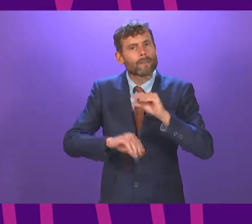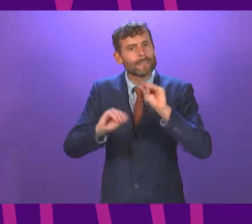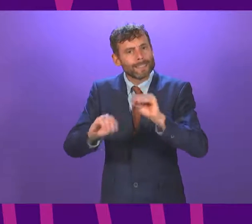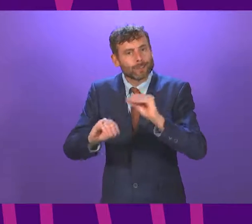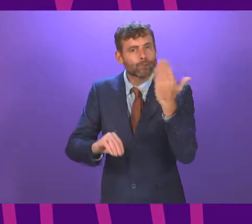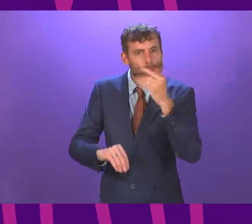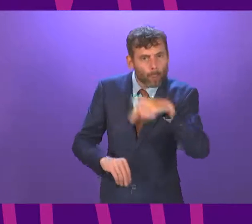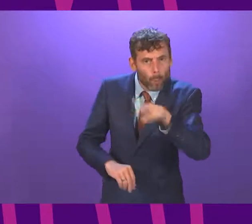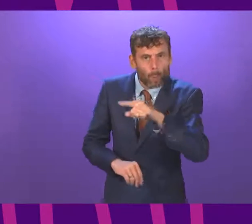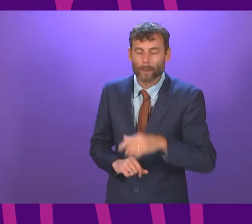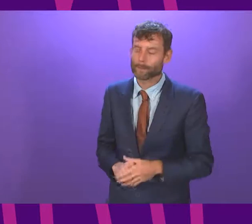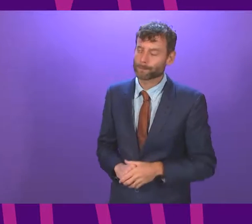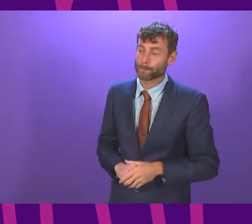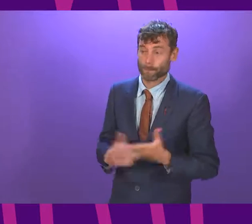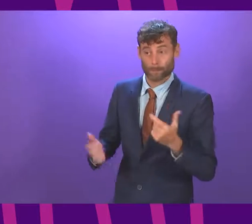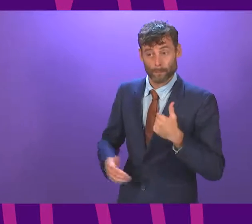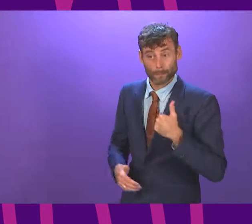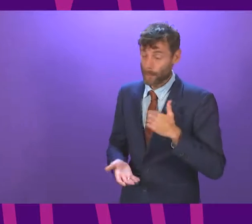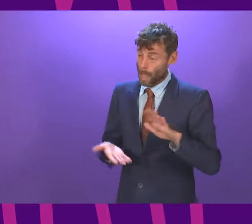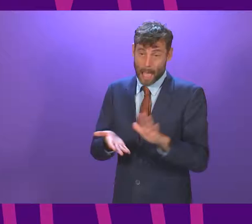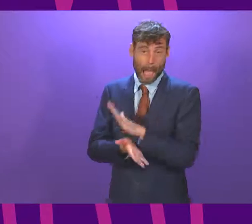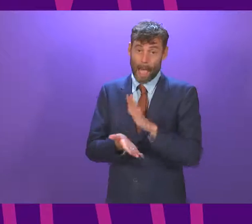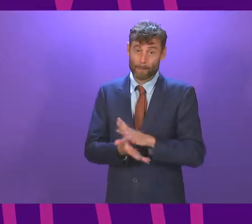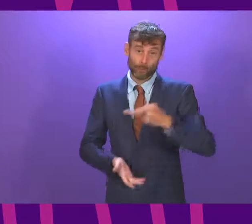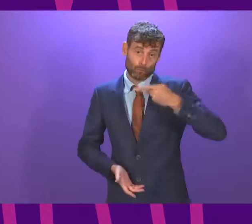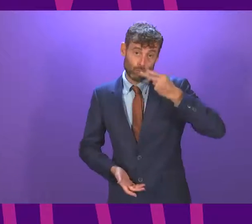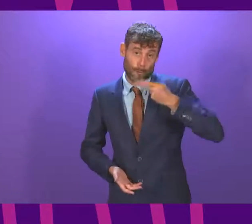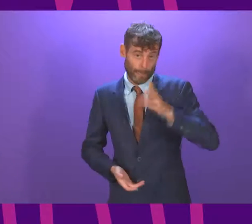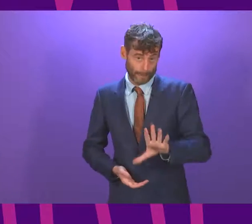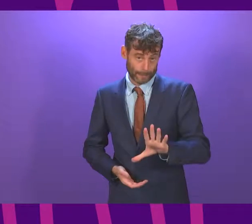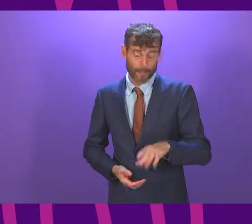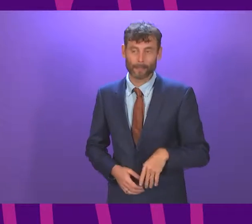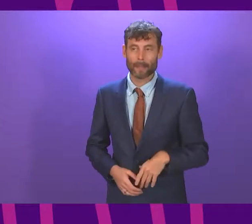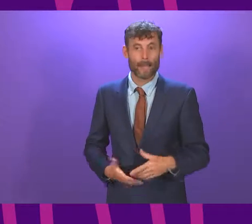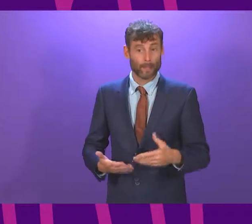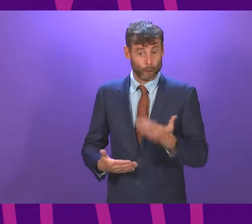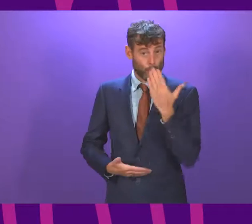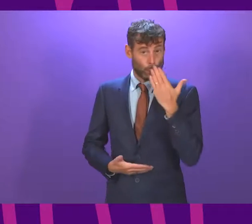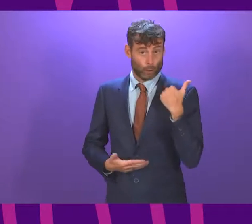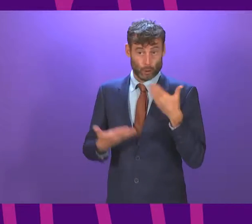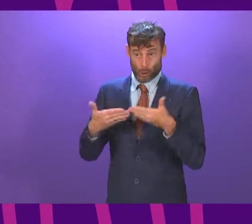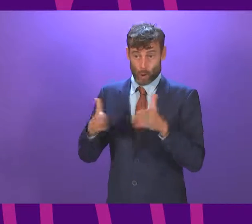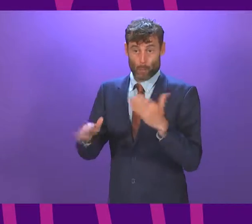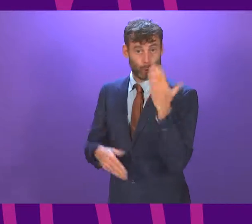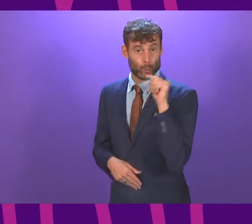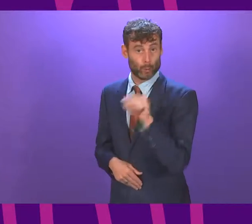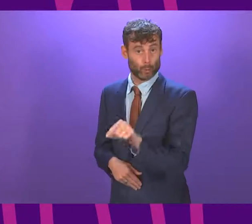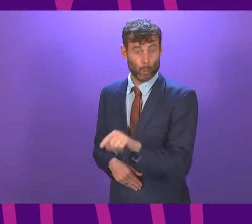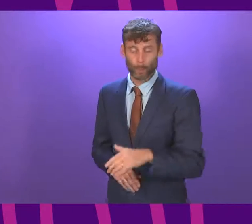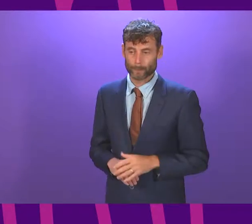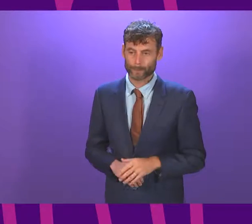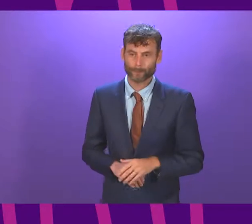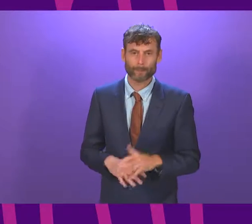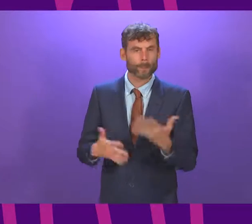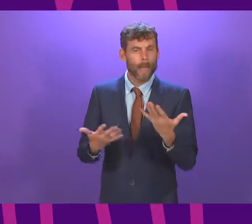I reiterate that we are not yet looking at a national approach to blended learning—we